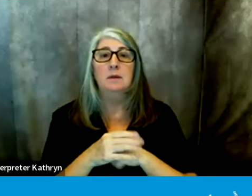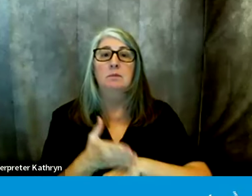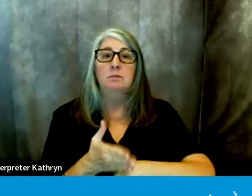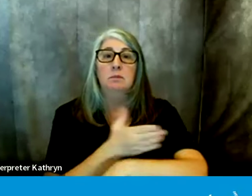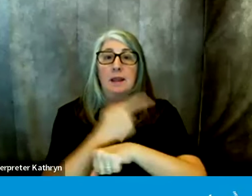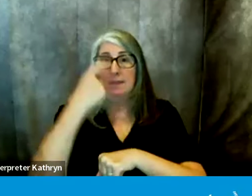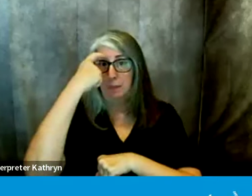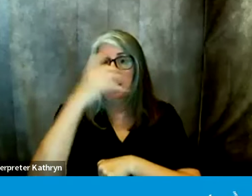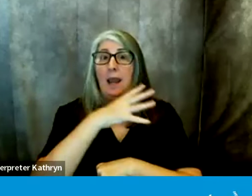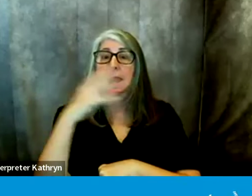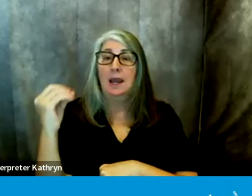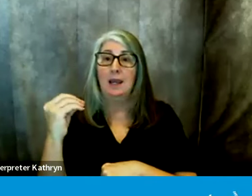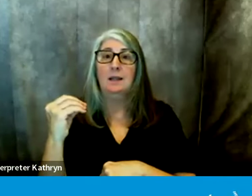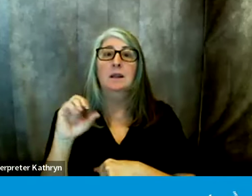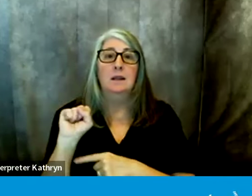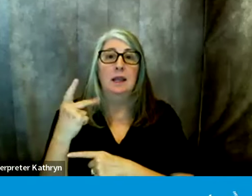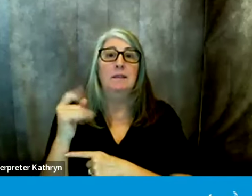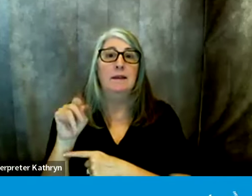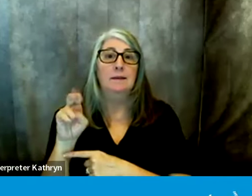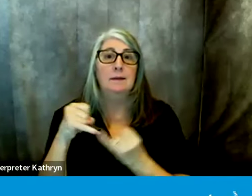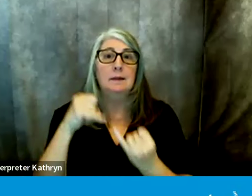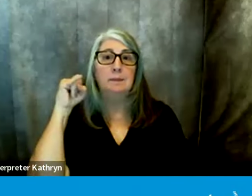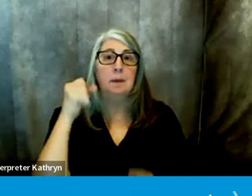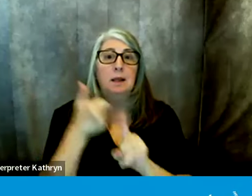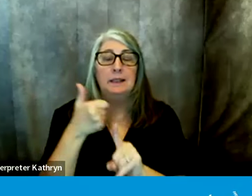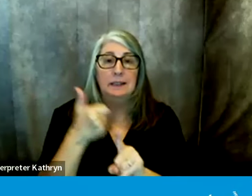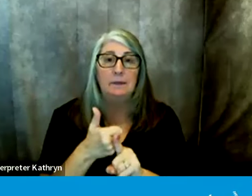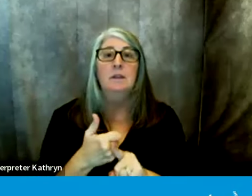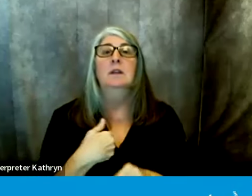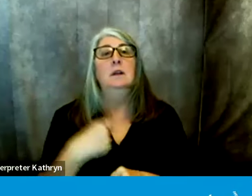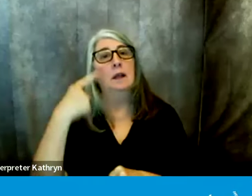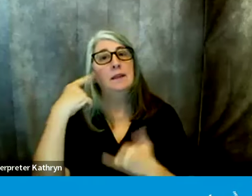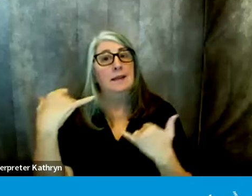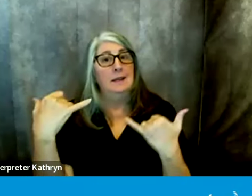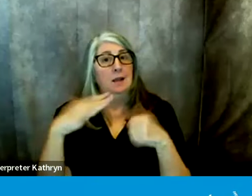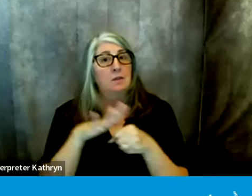as well as at the spinal level itself. I think there's now enough functional evidence out there,